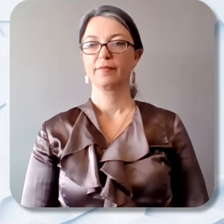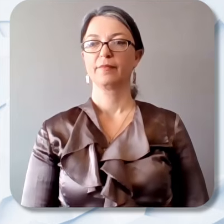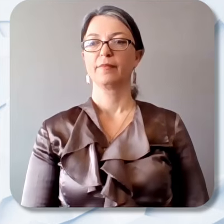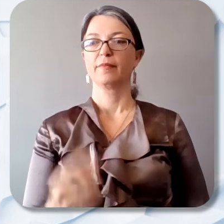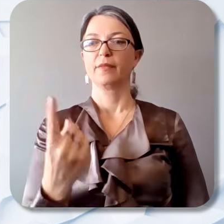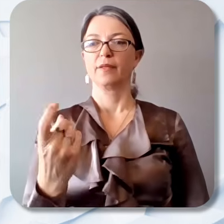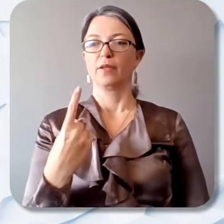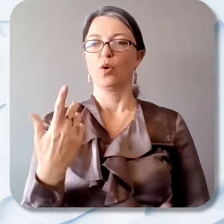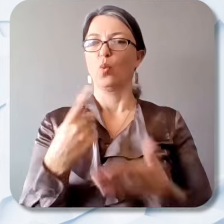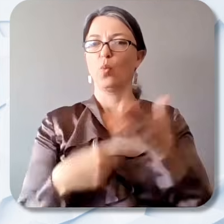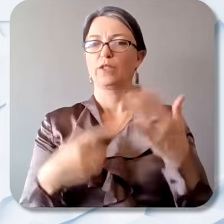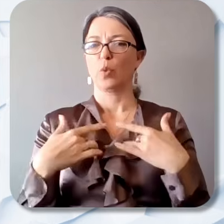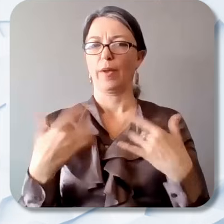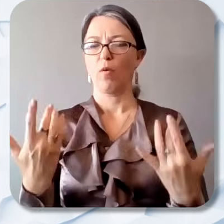What's the threshold for additional support.